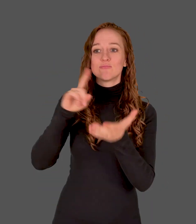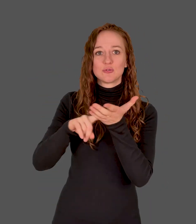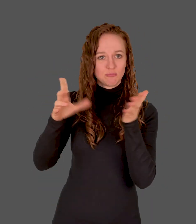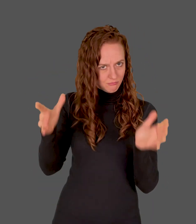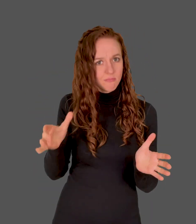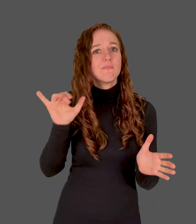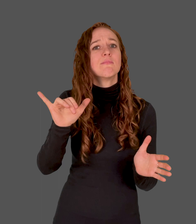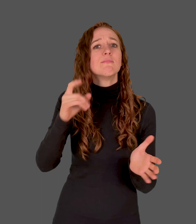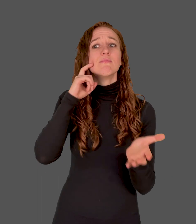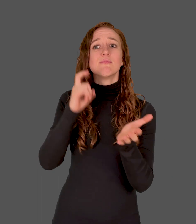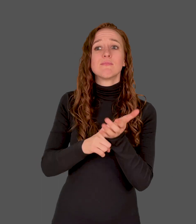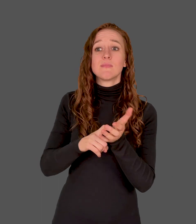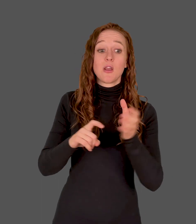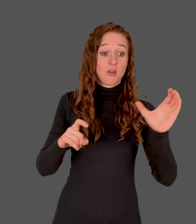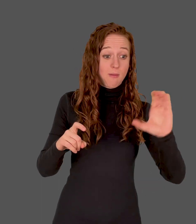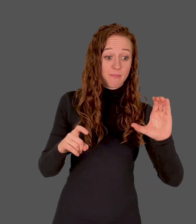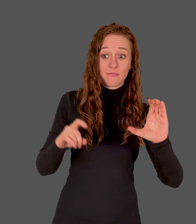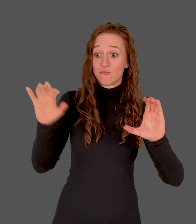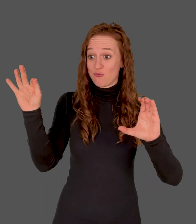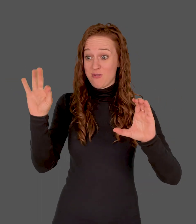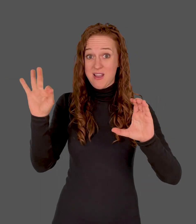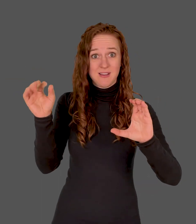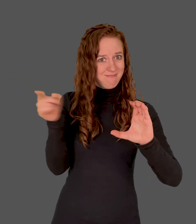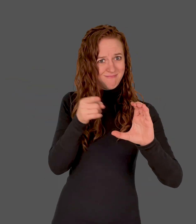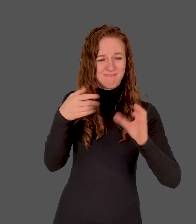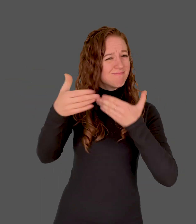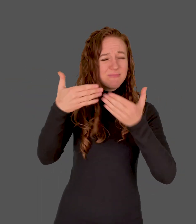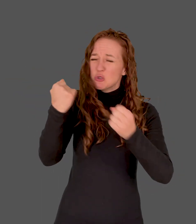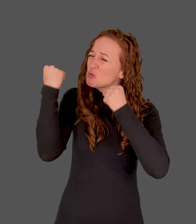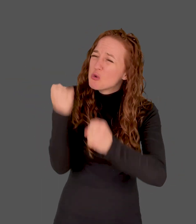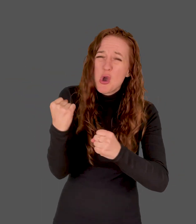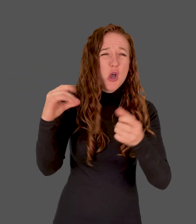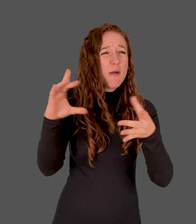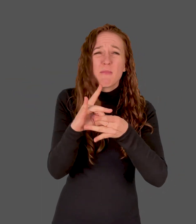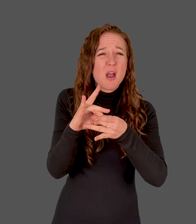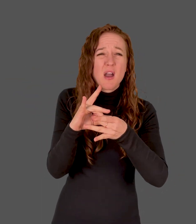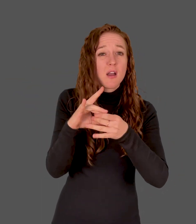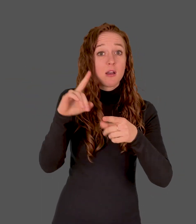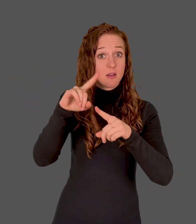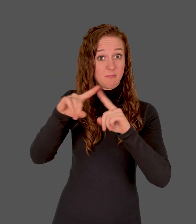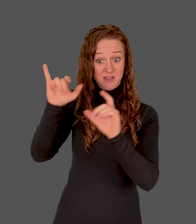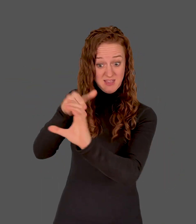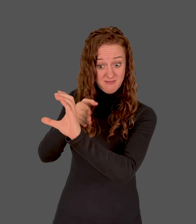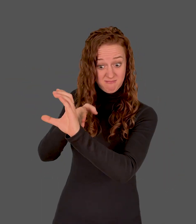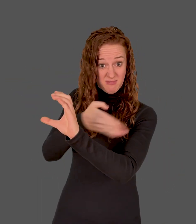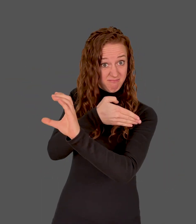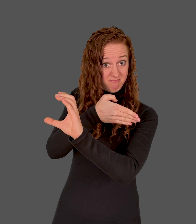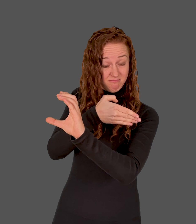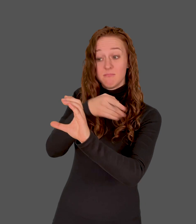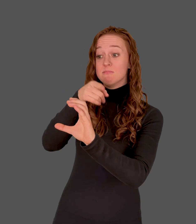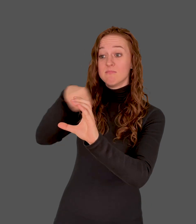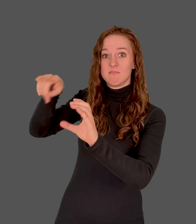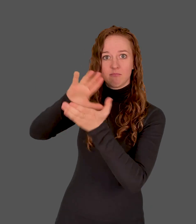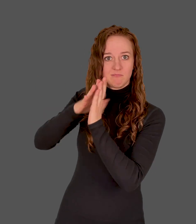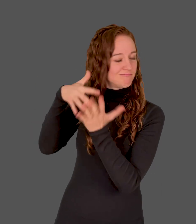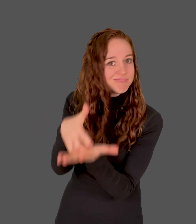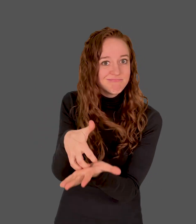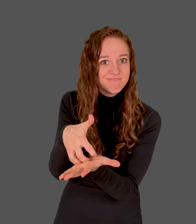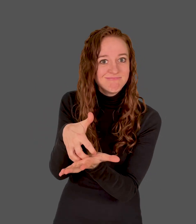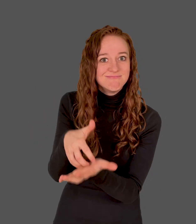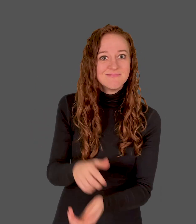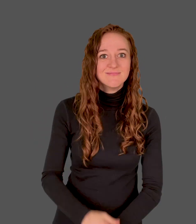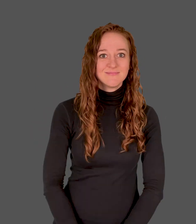Although carbon-fluorine bonds are super strong, that charged head group is the Achilles’ heel.